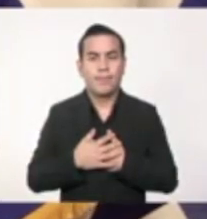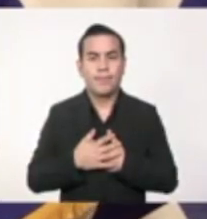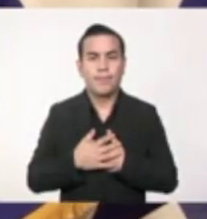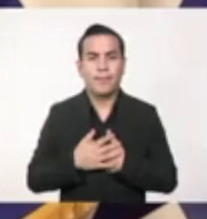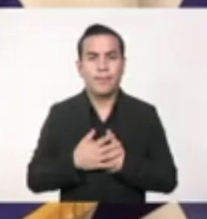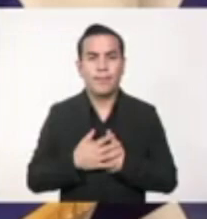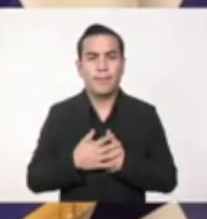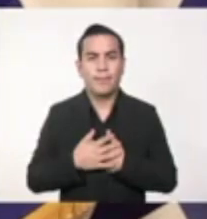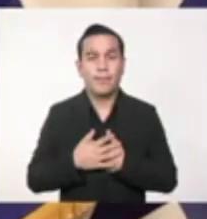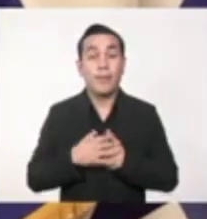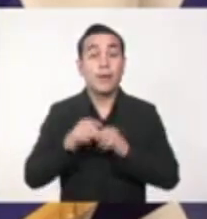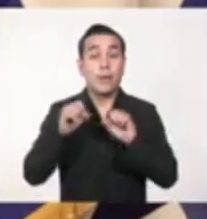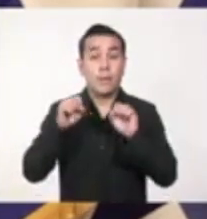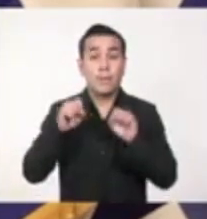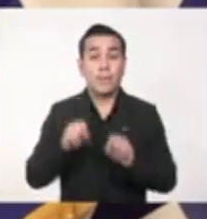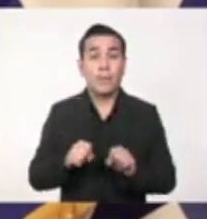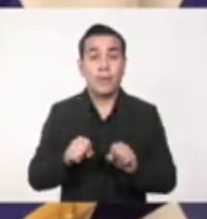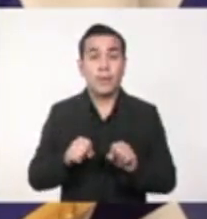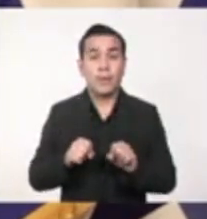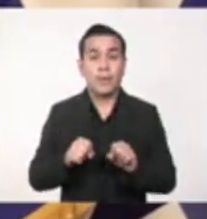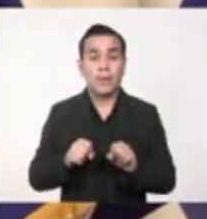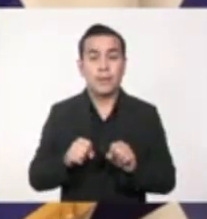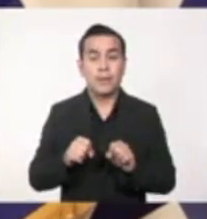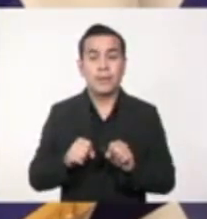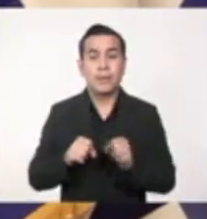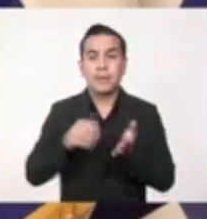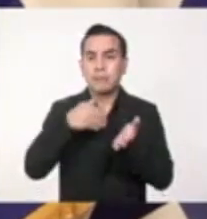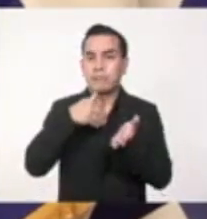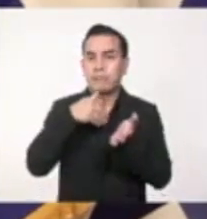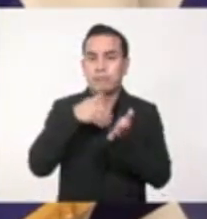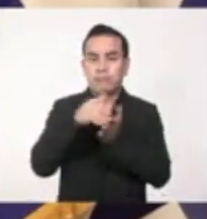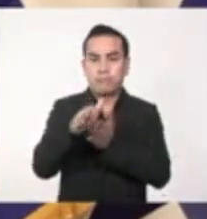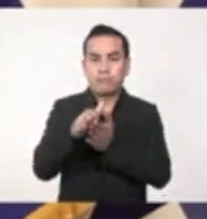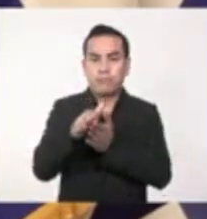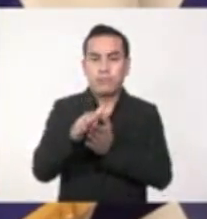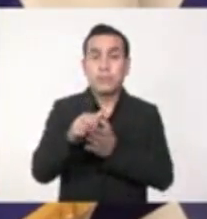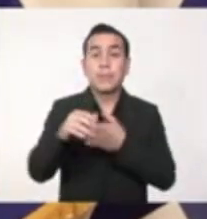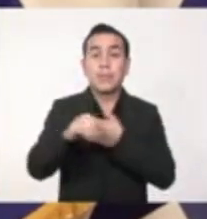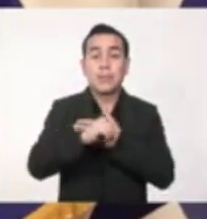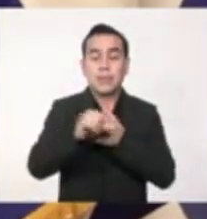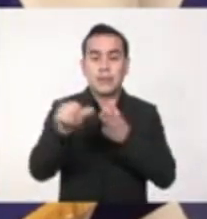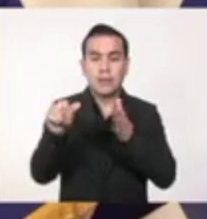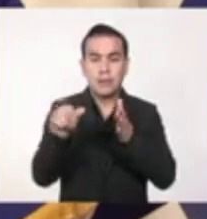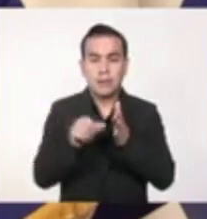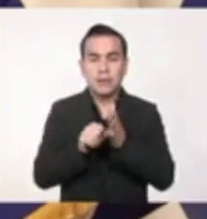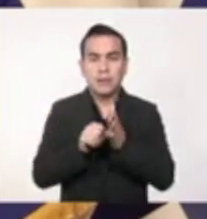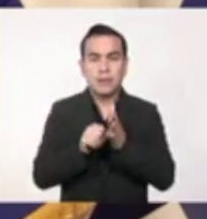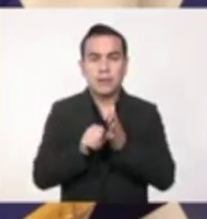may be dismissed by the Legislative Assembly, by